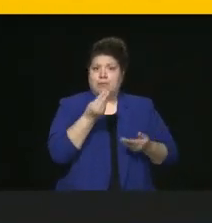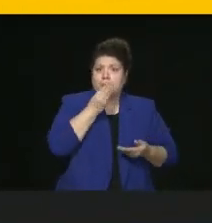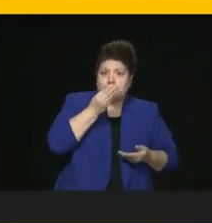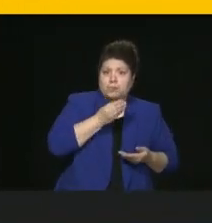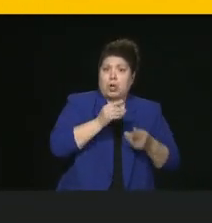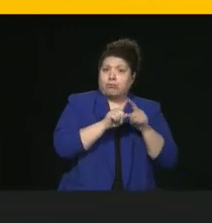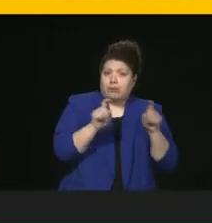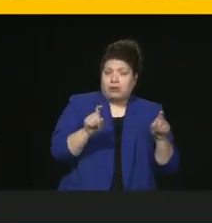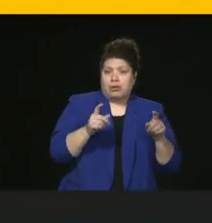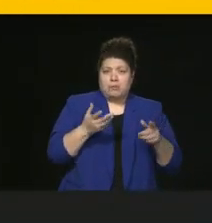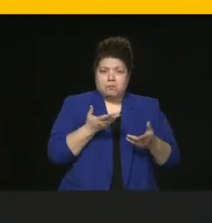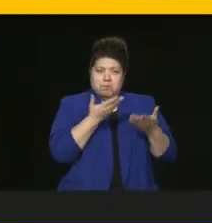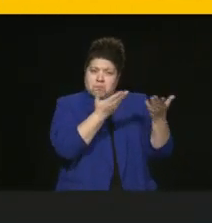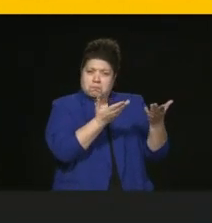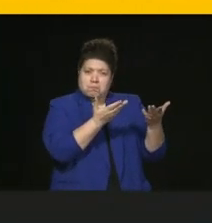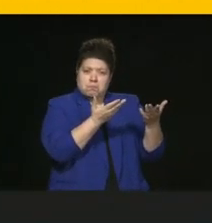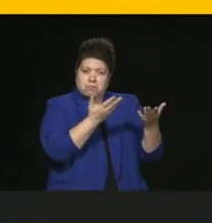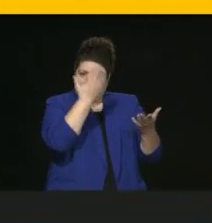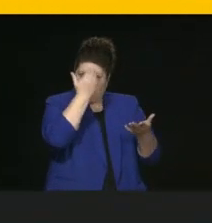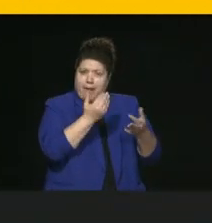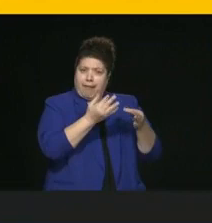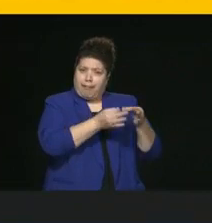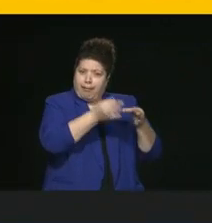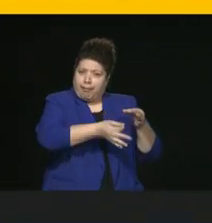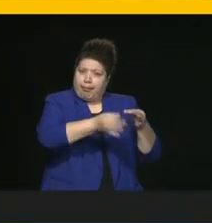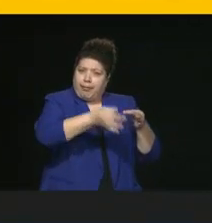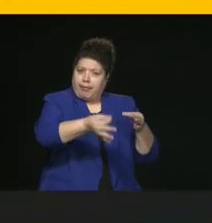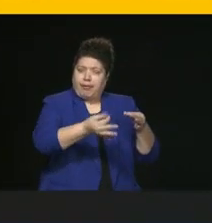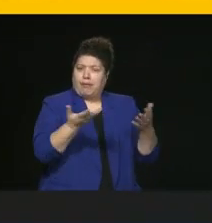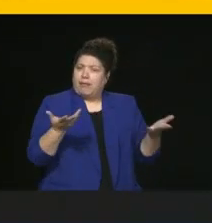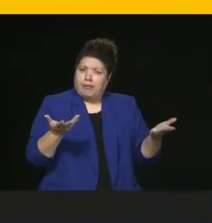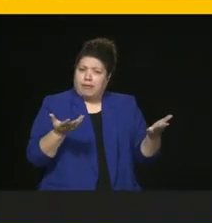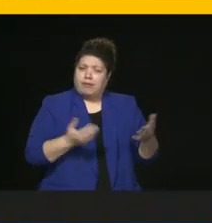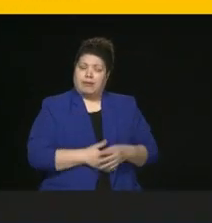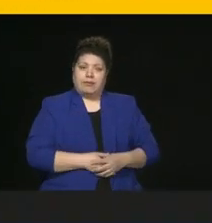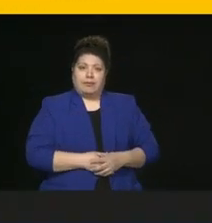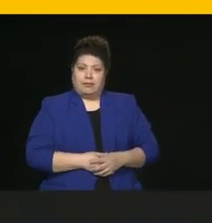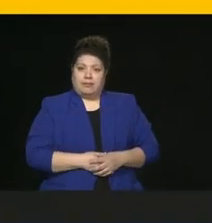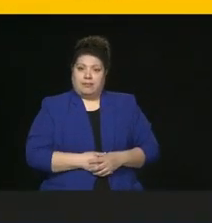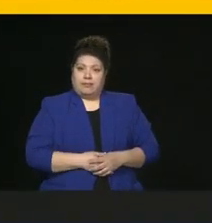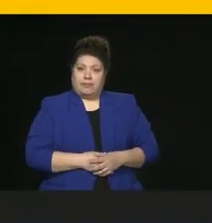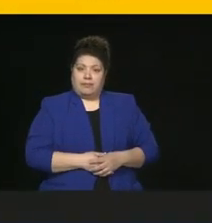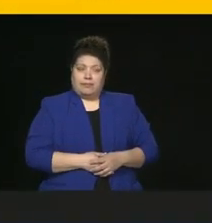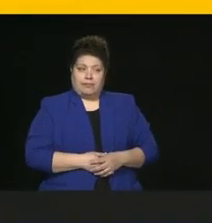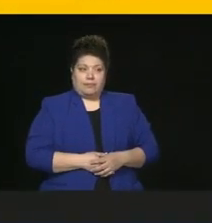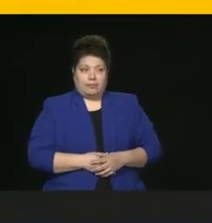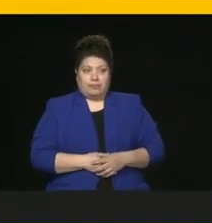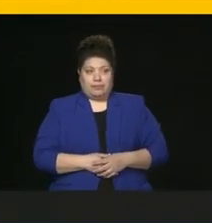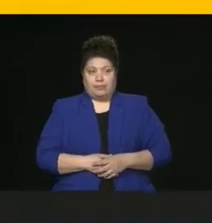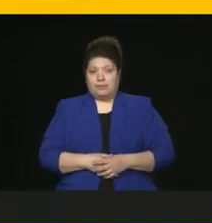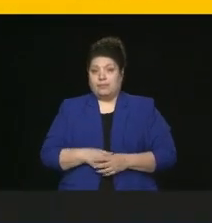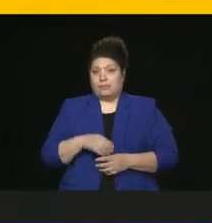HUMANITARIAN MISSION, TO SERVE MEALS, WHAT POSSIBLE BUREAUCRATIC EXCUSE COULD THERE